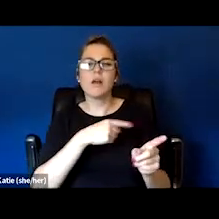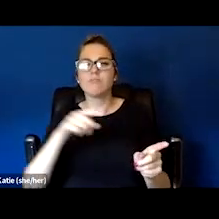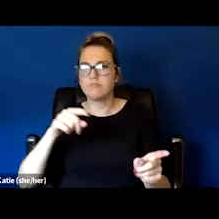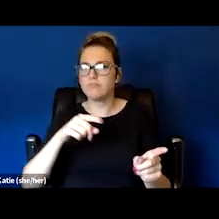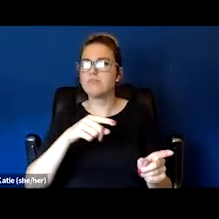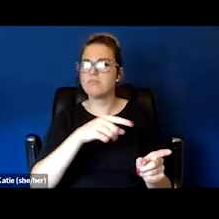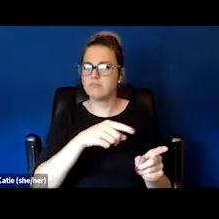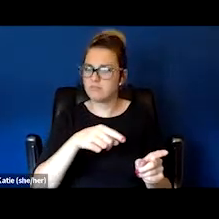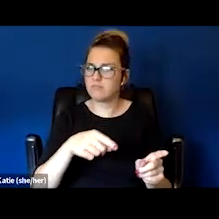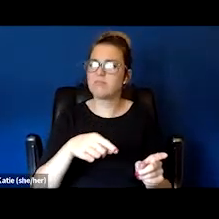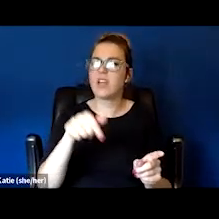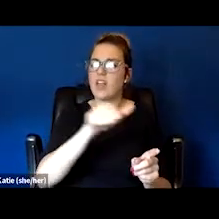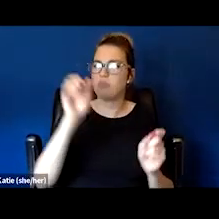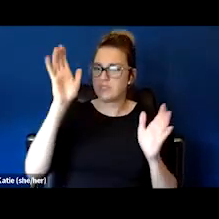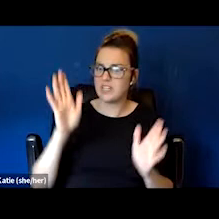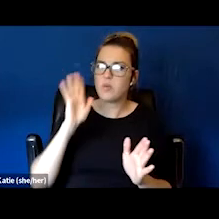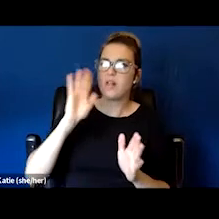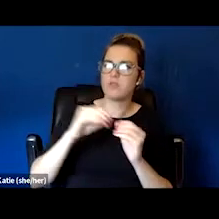but just wanted to highlight that's another core function.